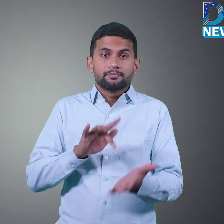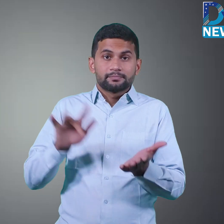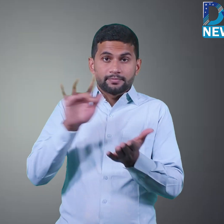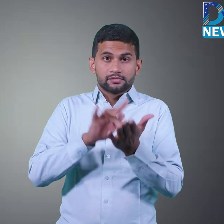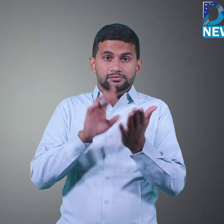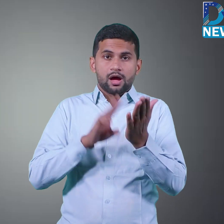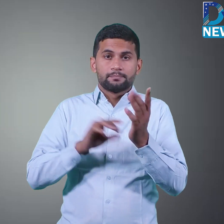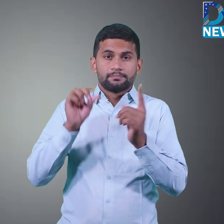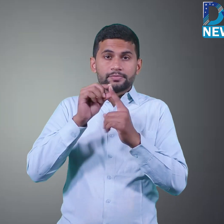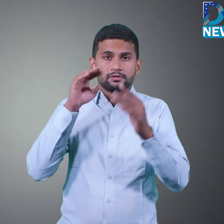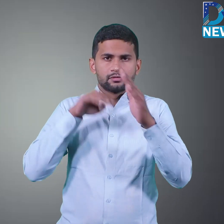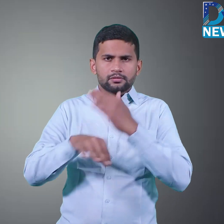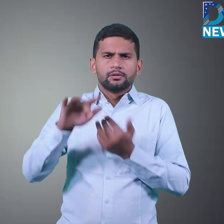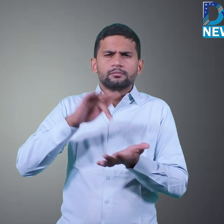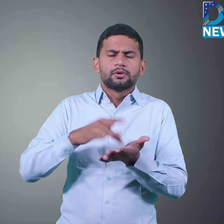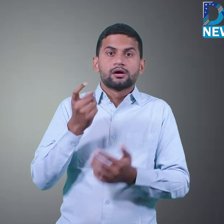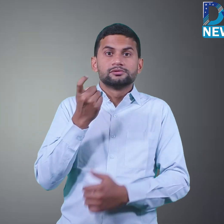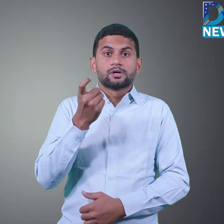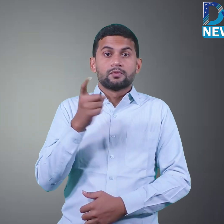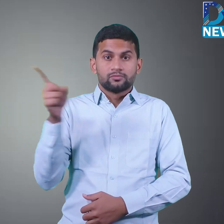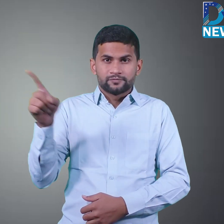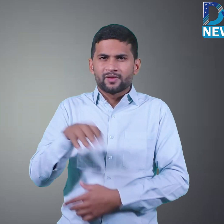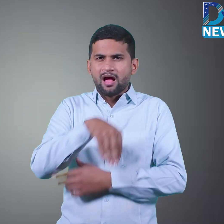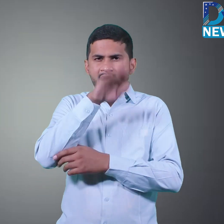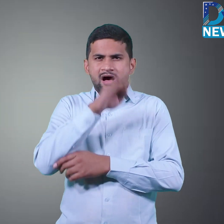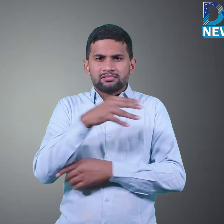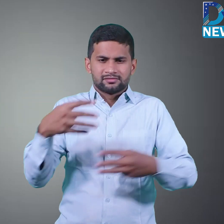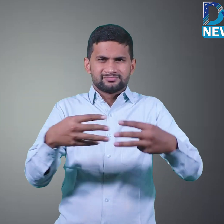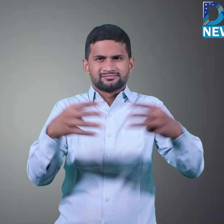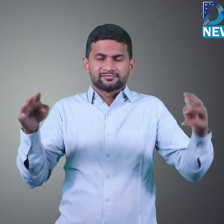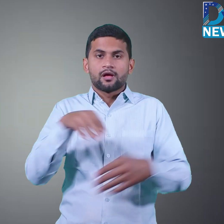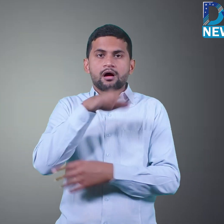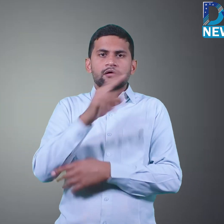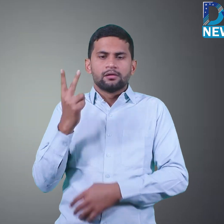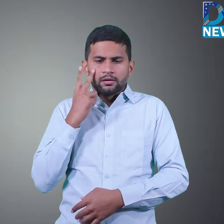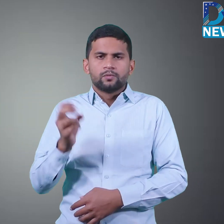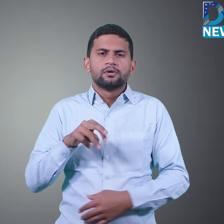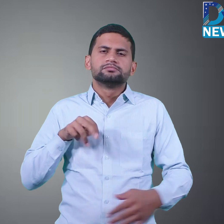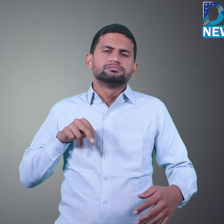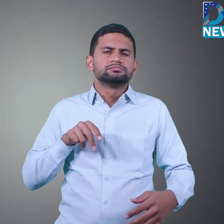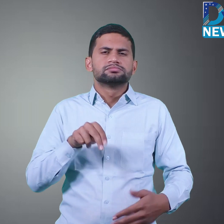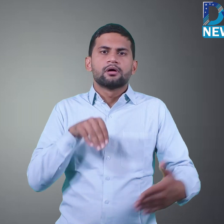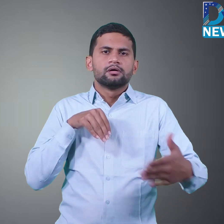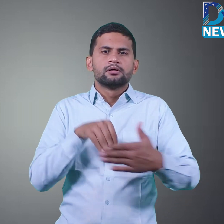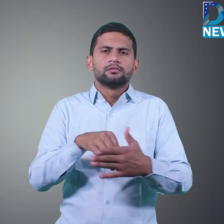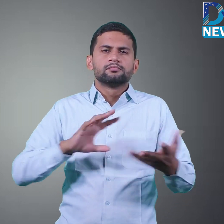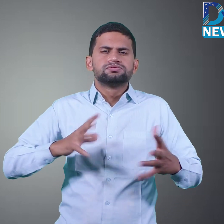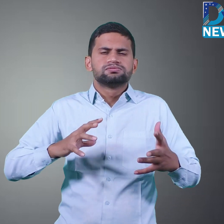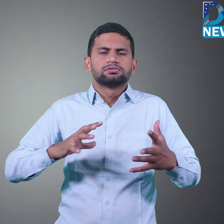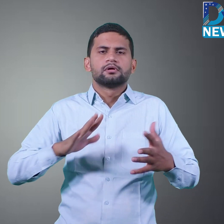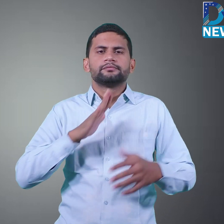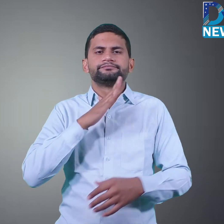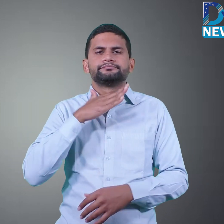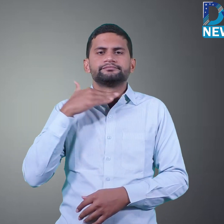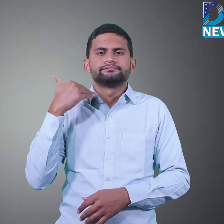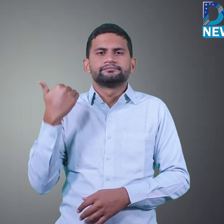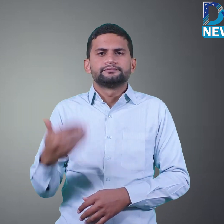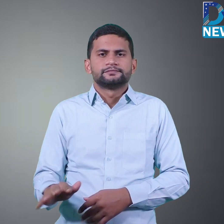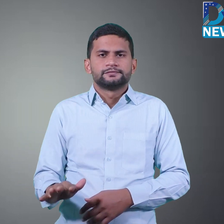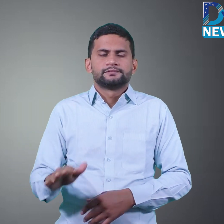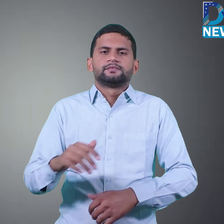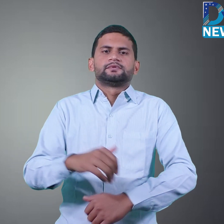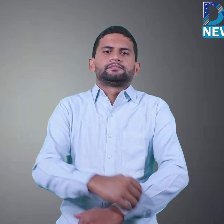Elephant electrocuted to death in MP's Jabalpur